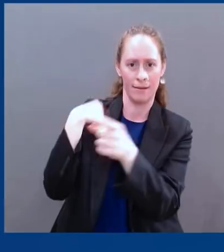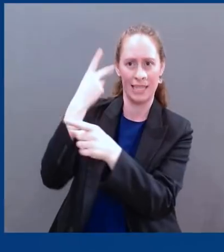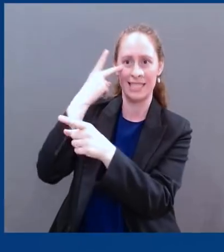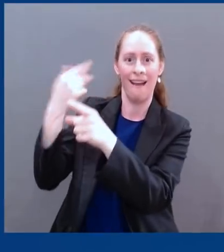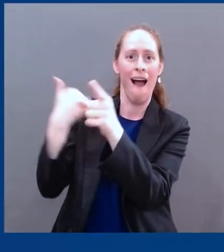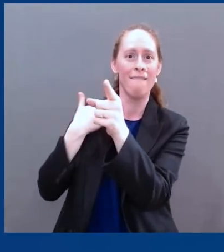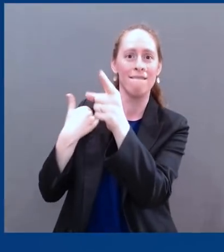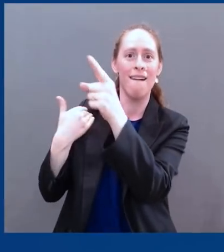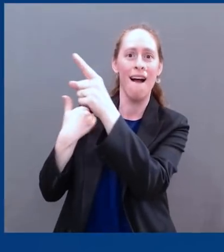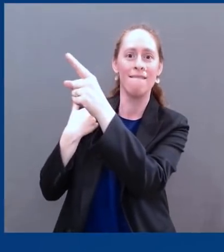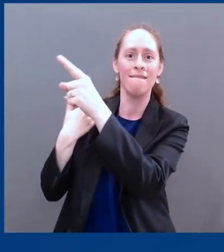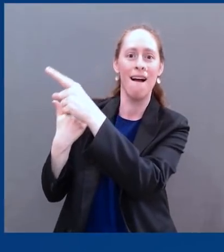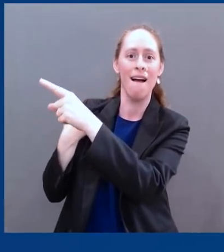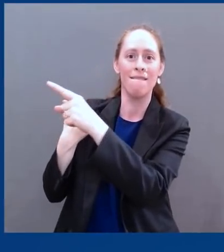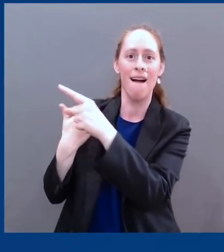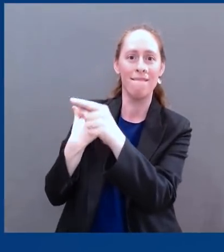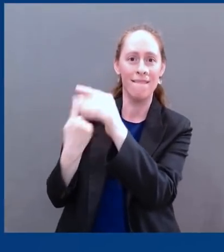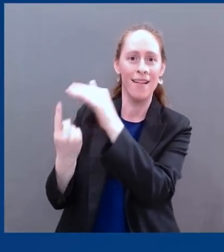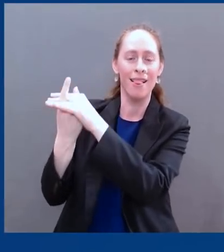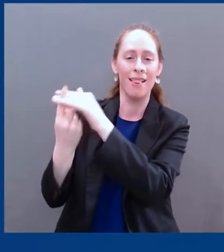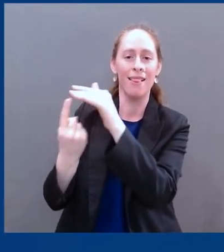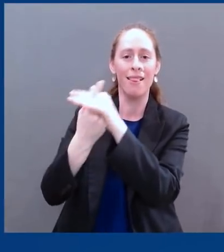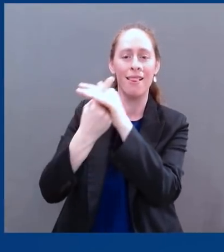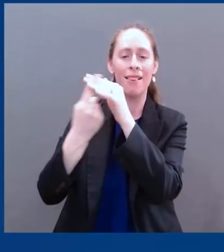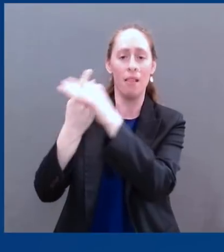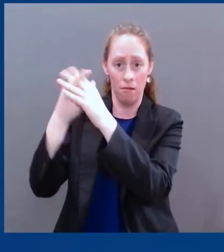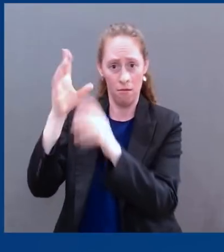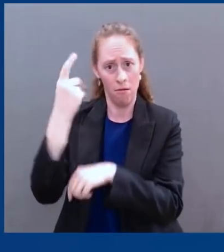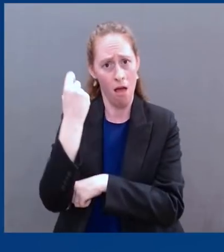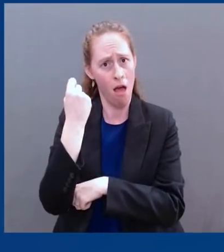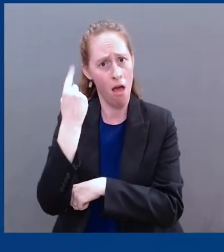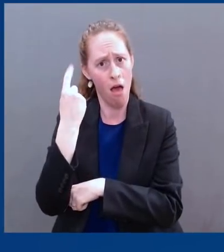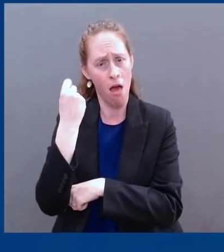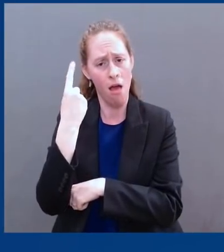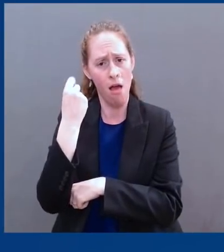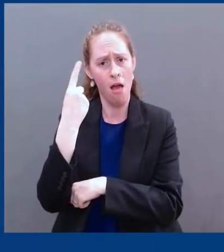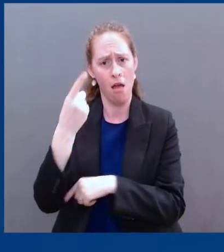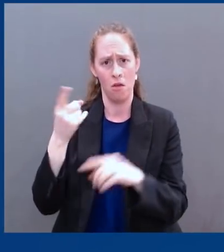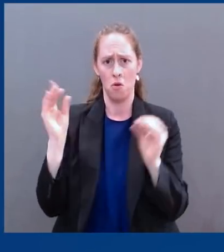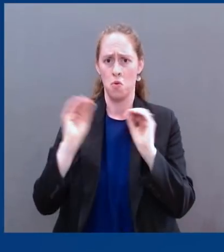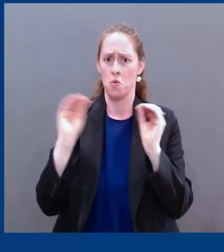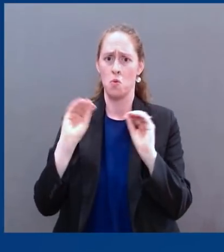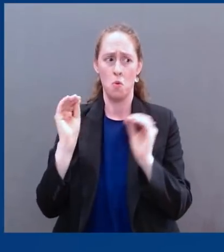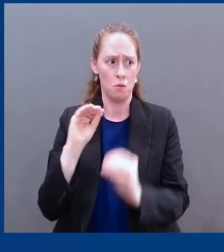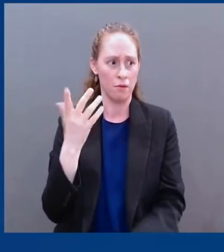there's no evidence that BA.2 variant results in more severe disease, nor does it appear